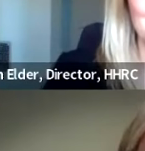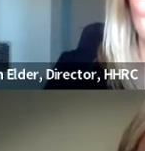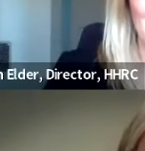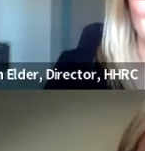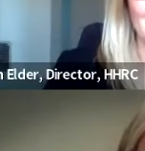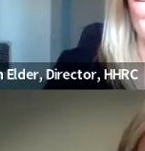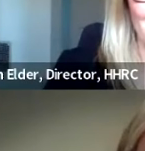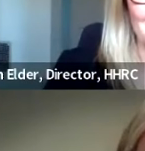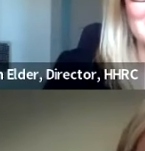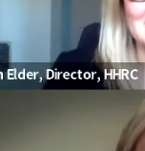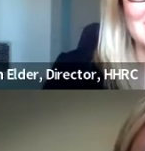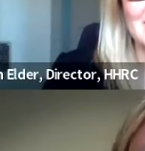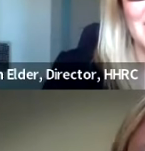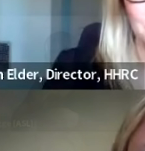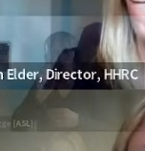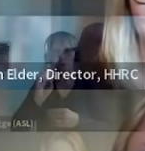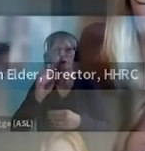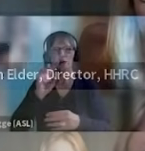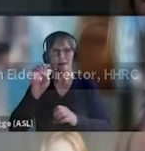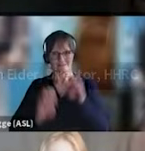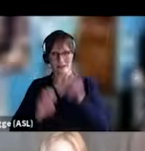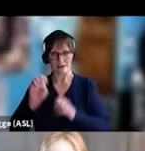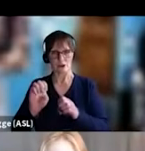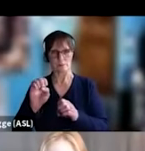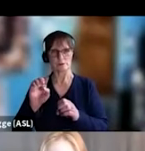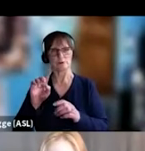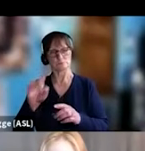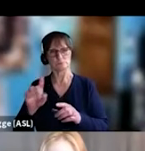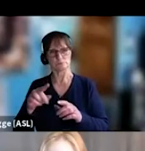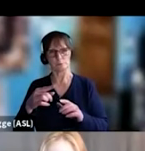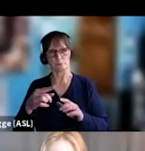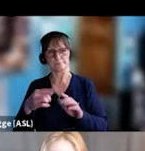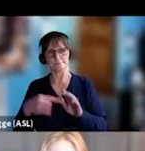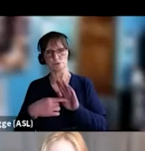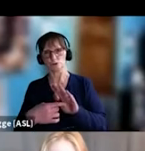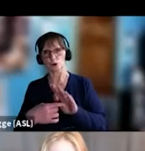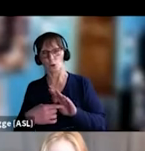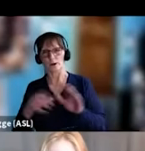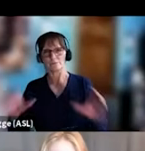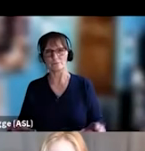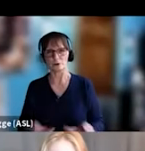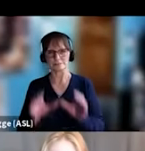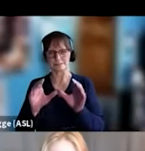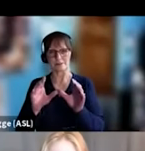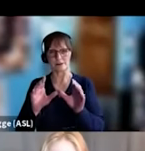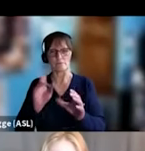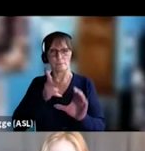For our evaluation, you'll be redirected afterwards to a certificate of participation with that.